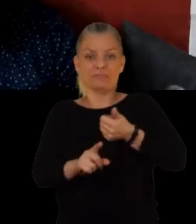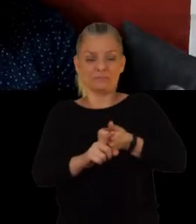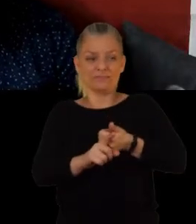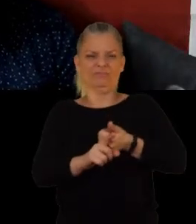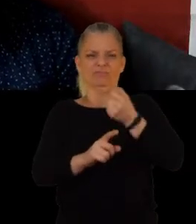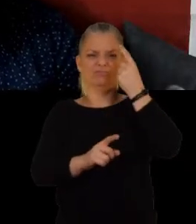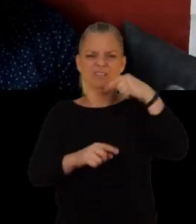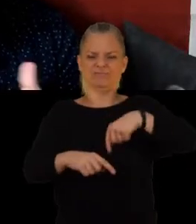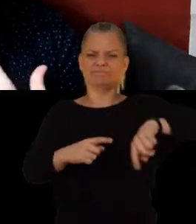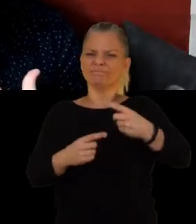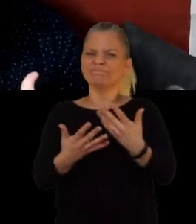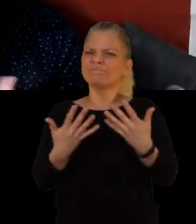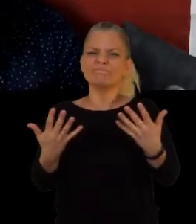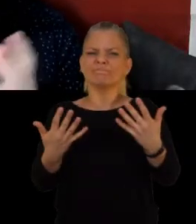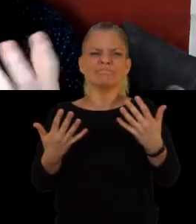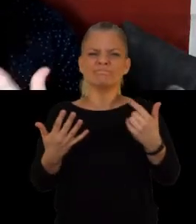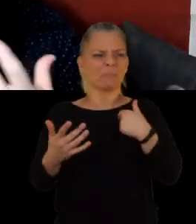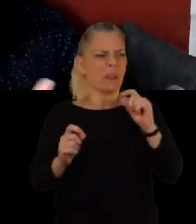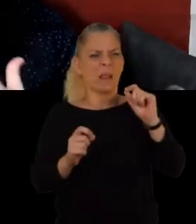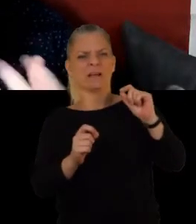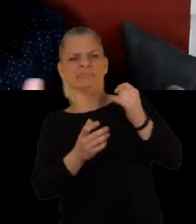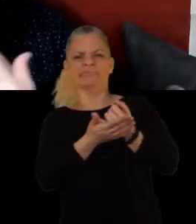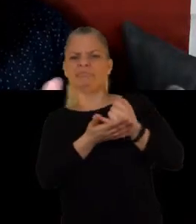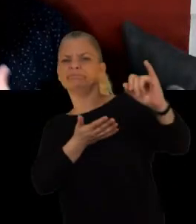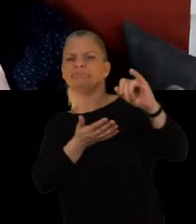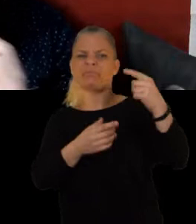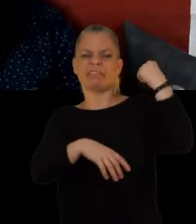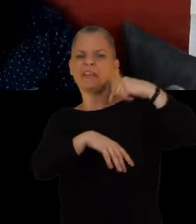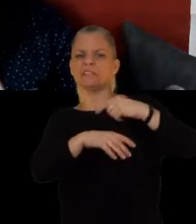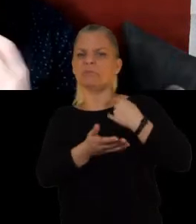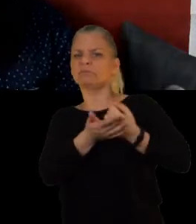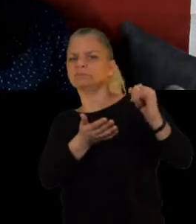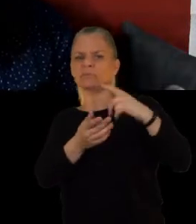but i found i wasn't getting a lot from therapy and i wanted to kind of rebel against who i was